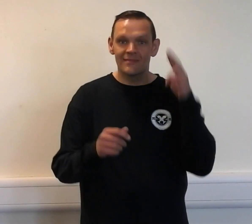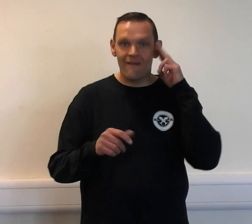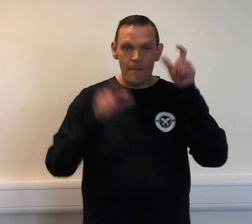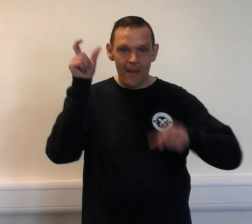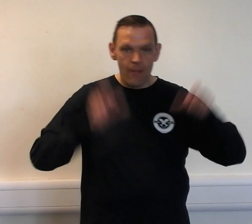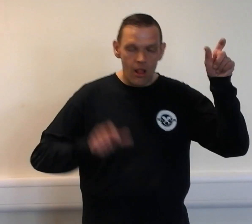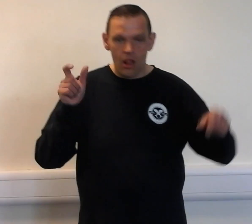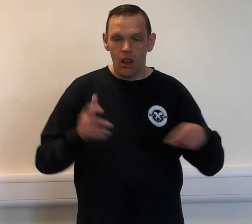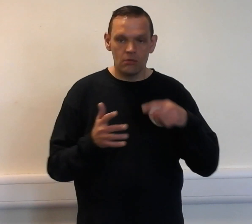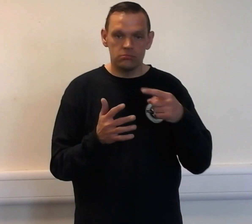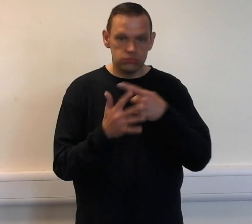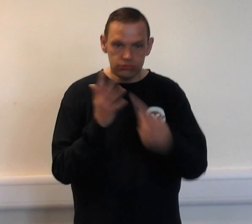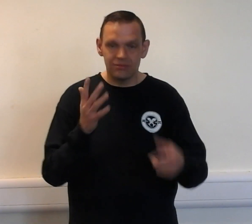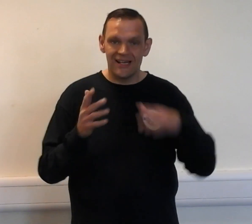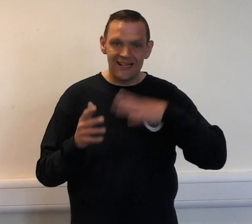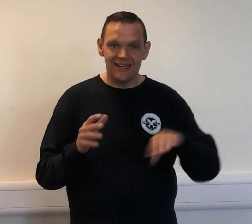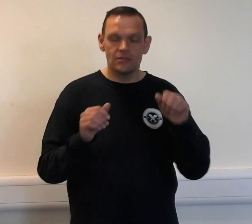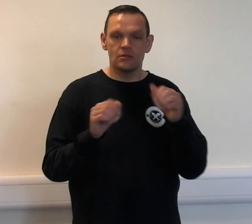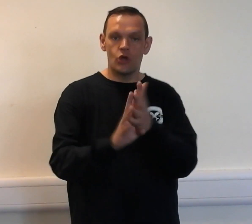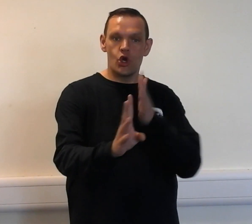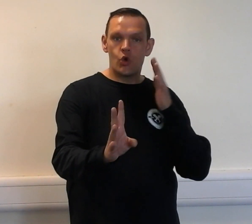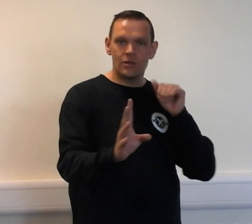When deaf people need an